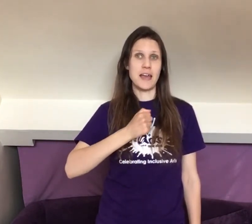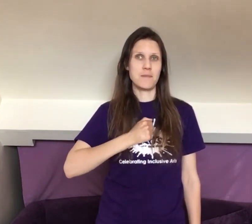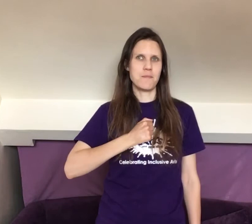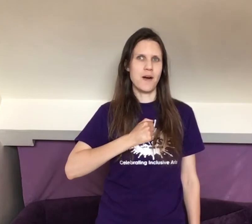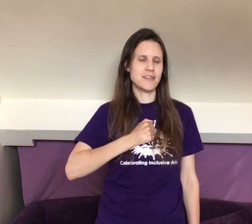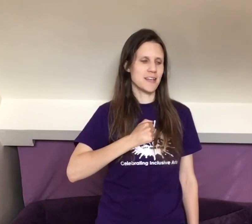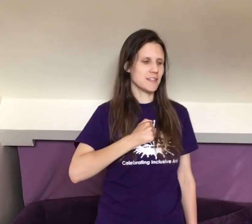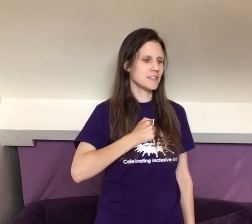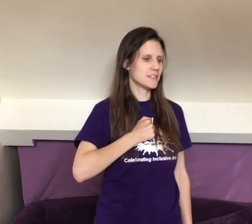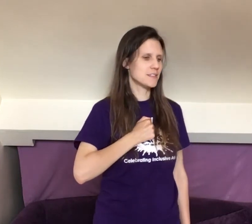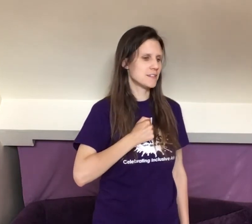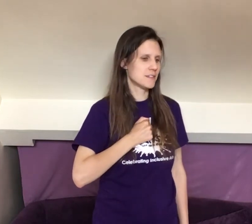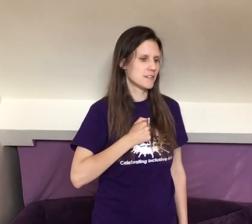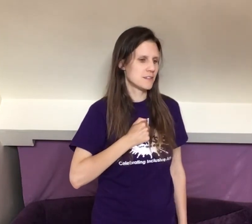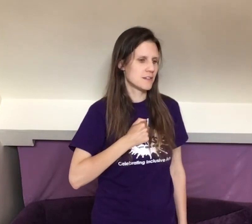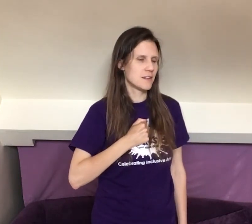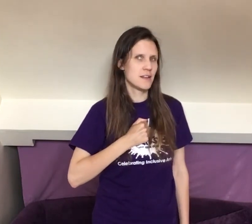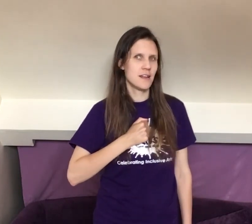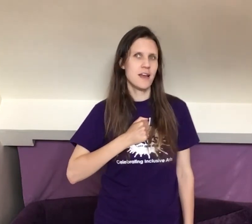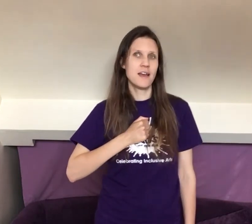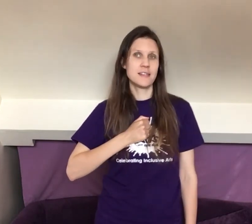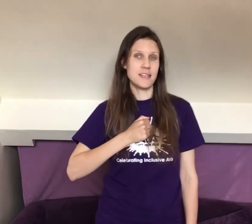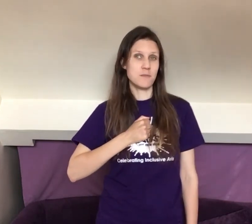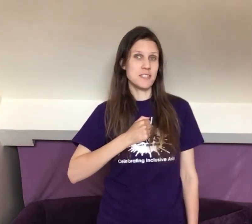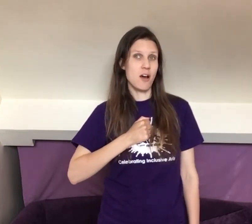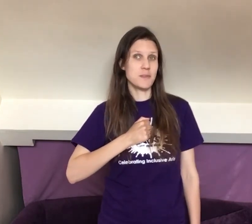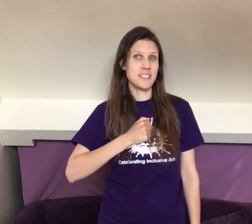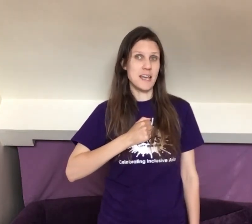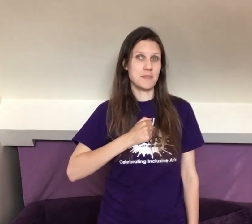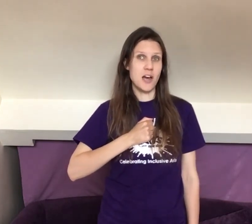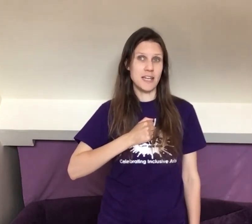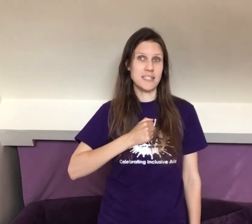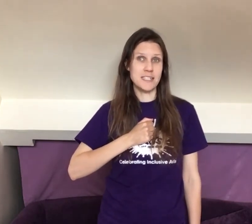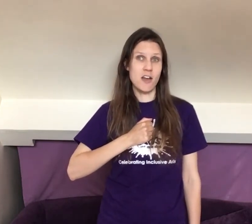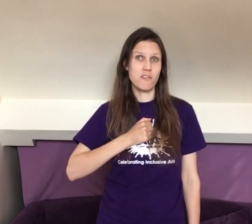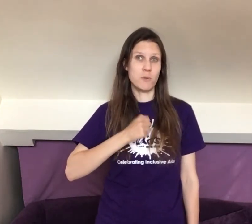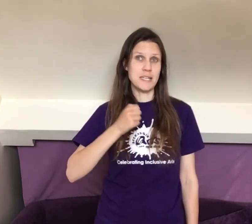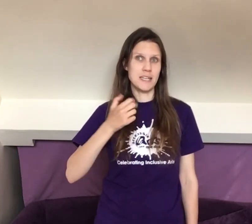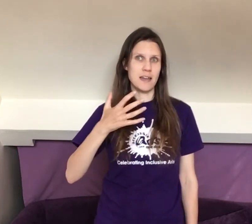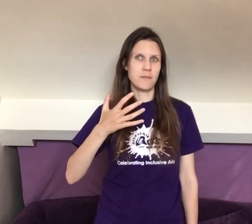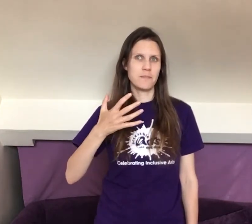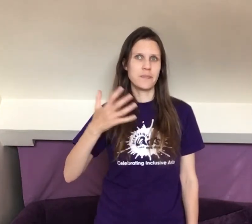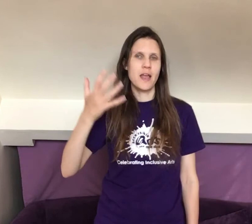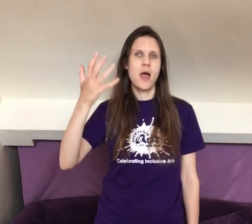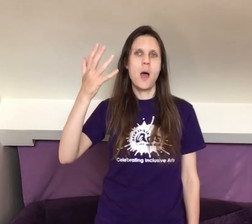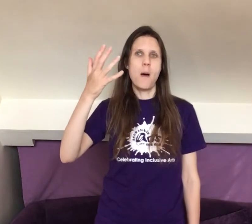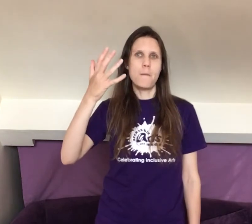Ok, my turn. So we start with the same sign actually, sign for wind again.